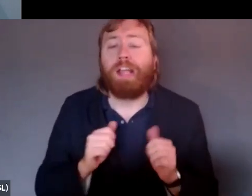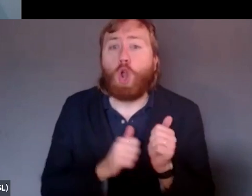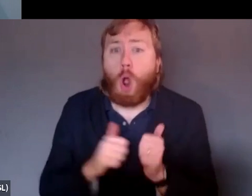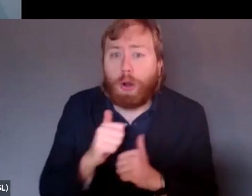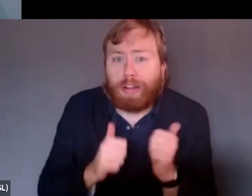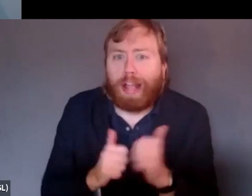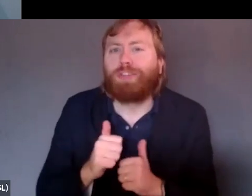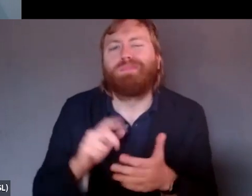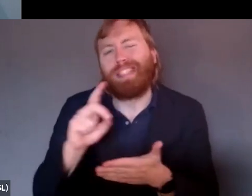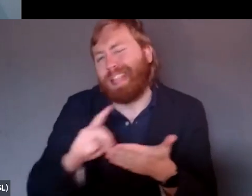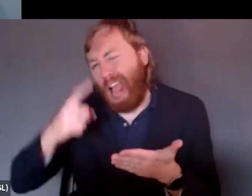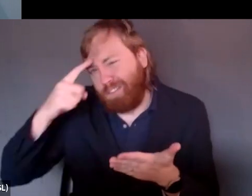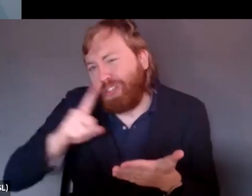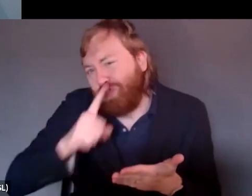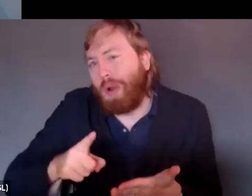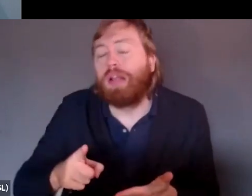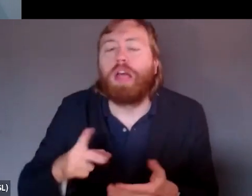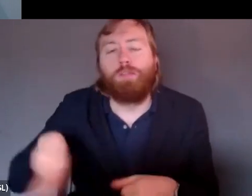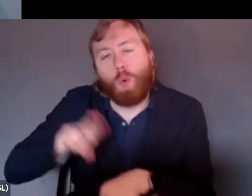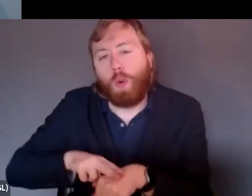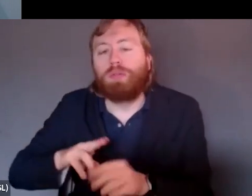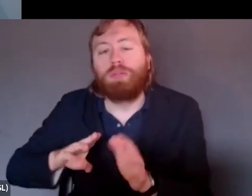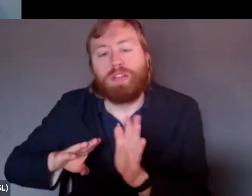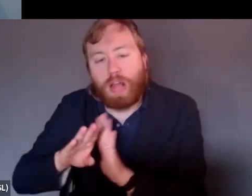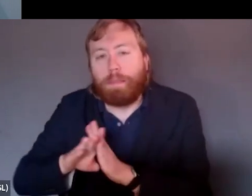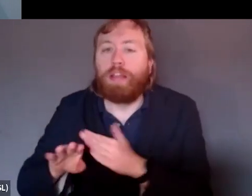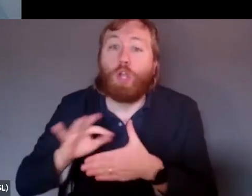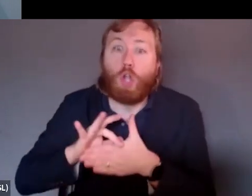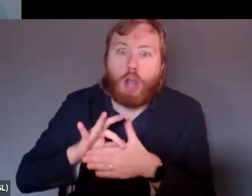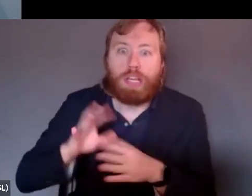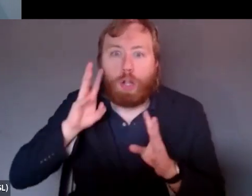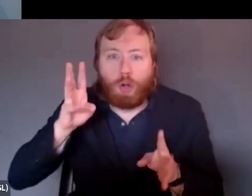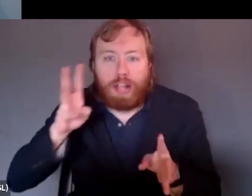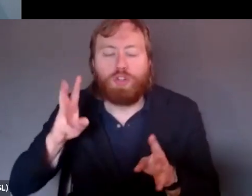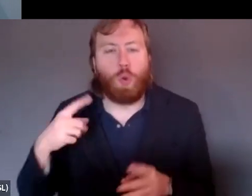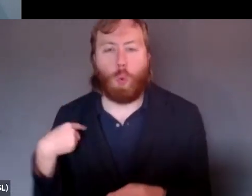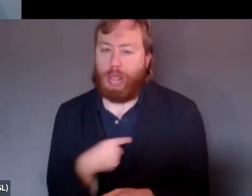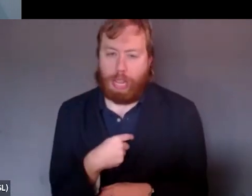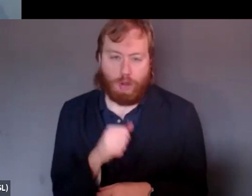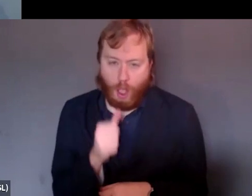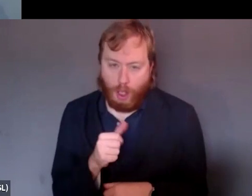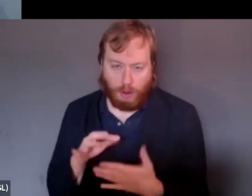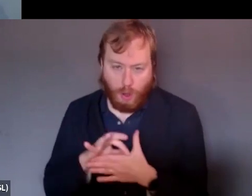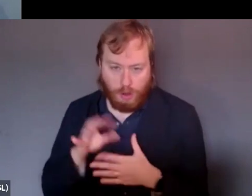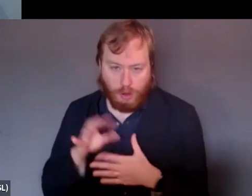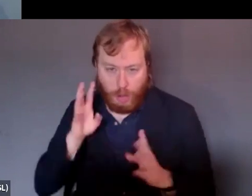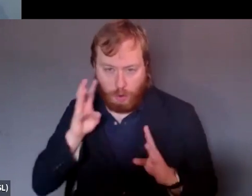and of course, as we talk about development content creation. We're not doing the content creating. We're providing guidance and feedback